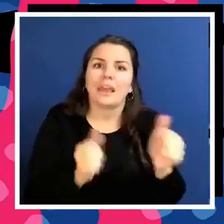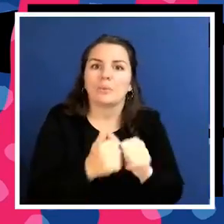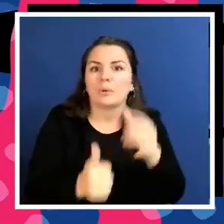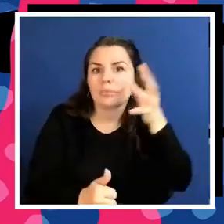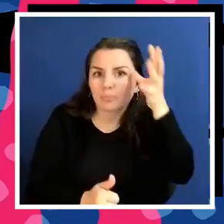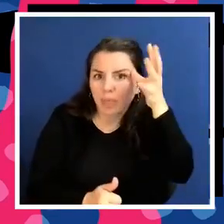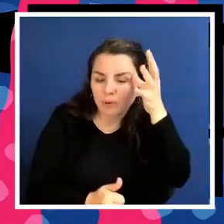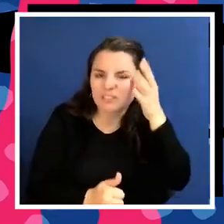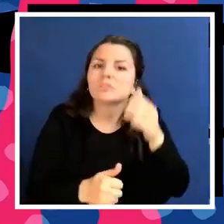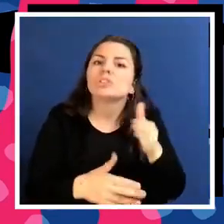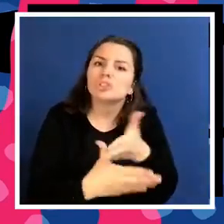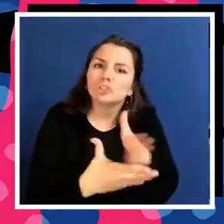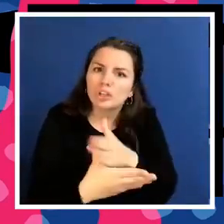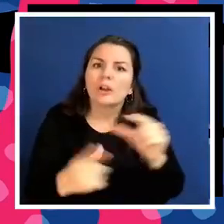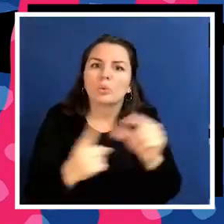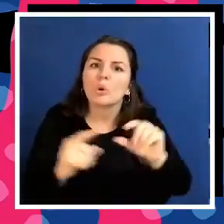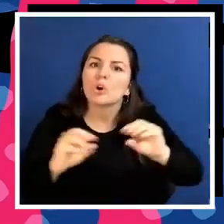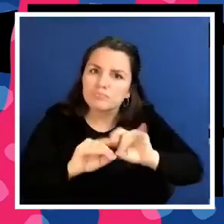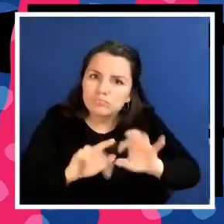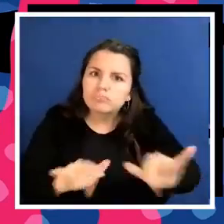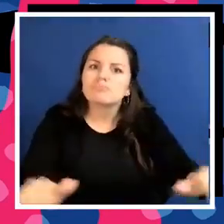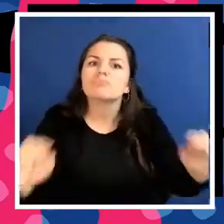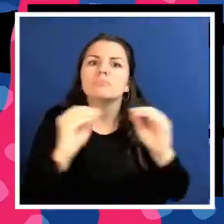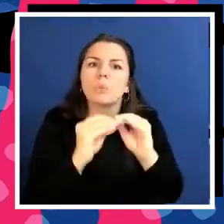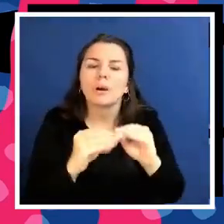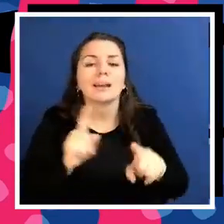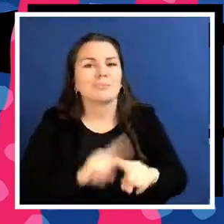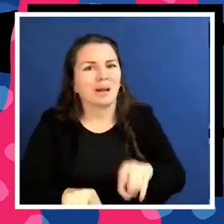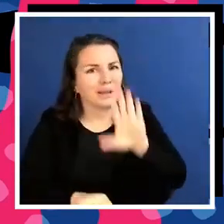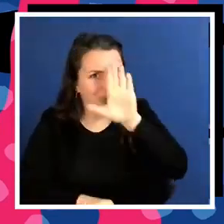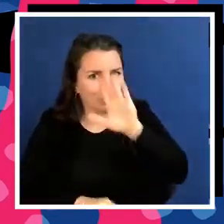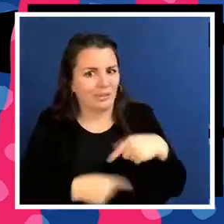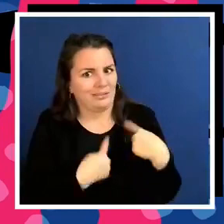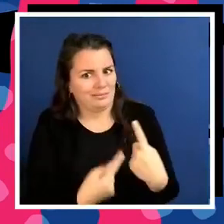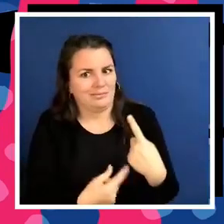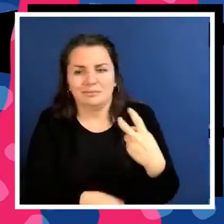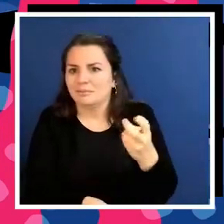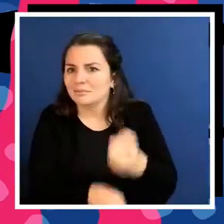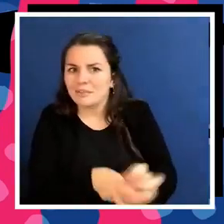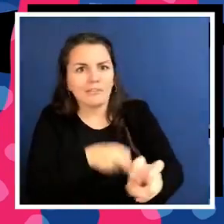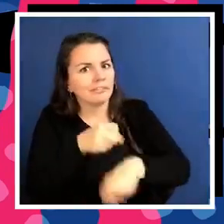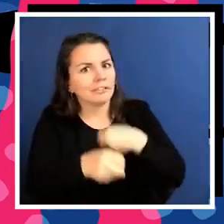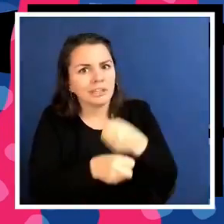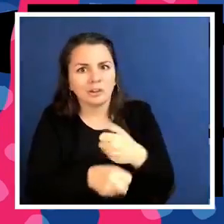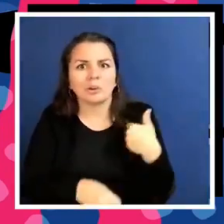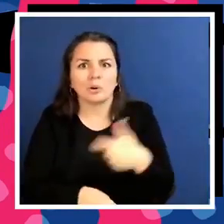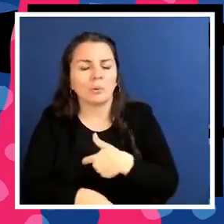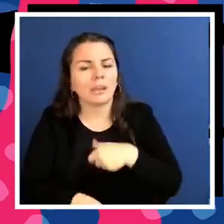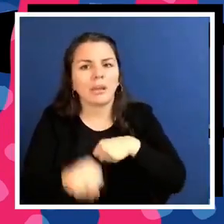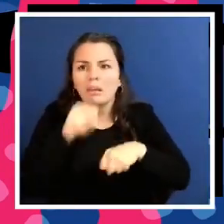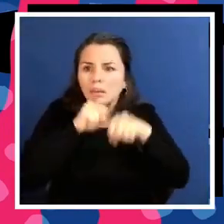WE WILL WORK HARD WITH ALL OF YOU TO MAKE SURE YOU HAVE THE REAL INFORMATION YOU NEED.